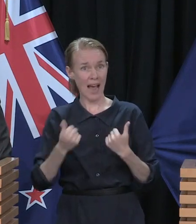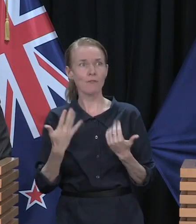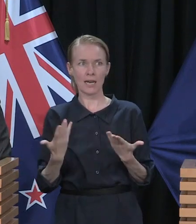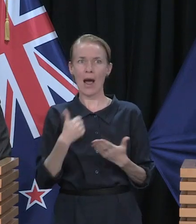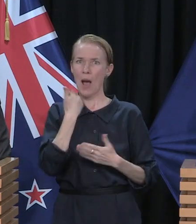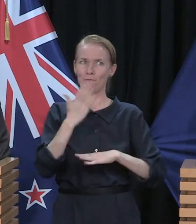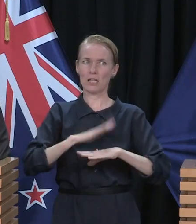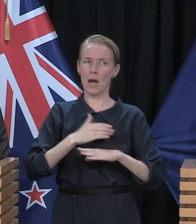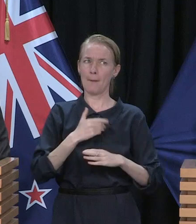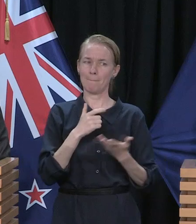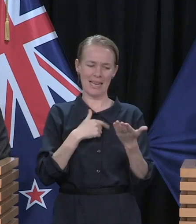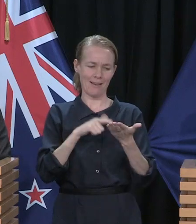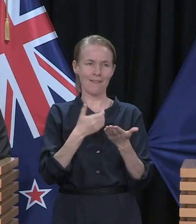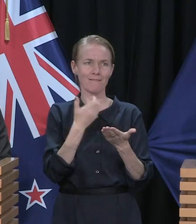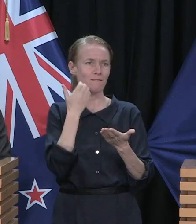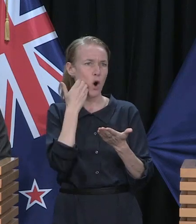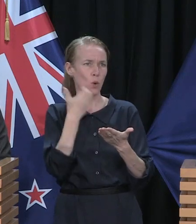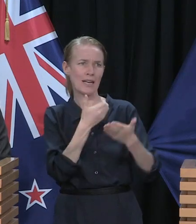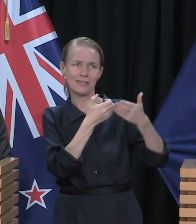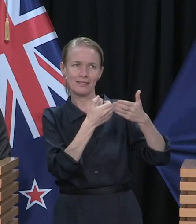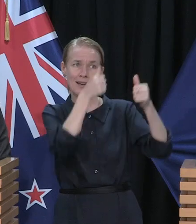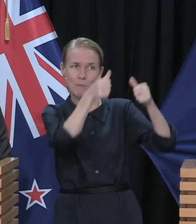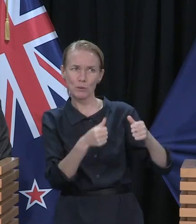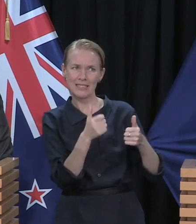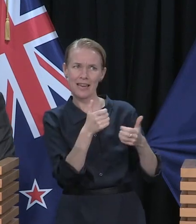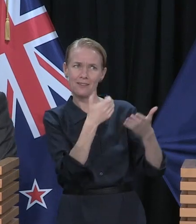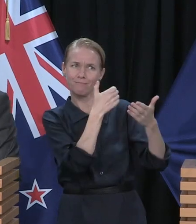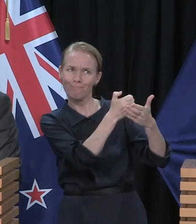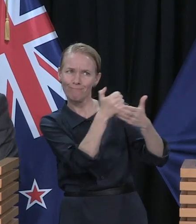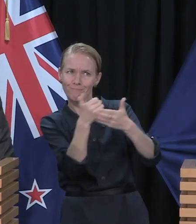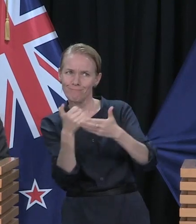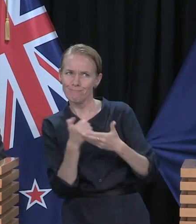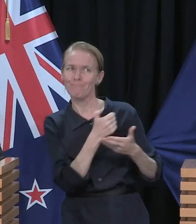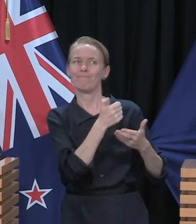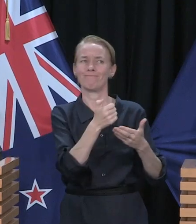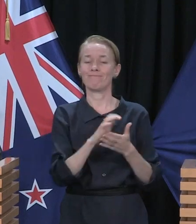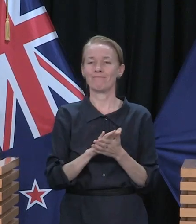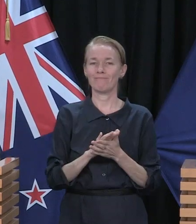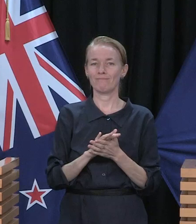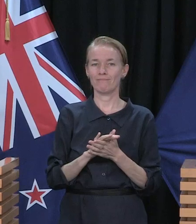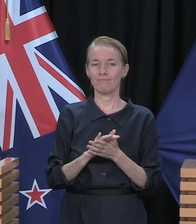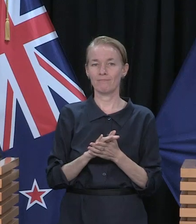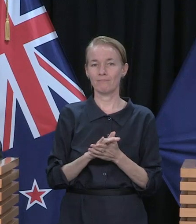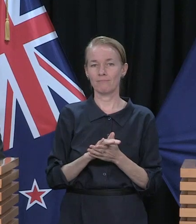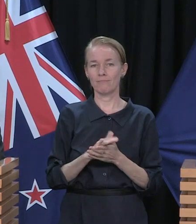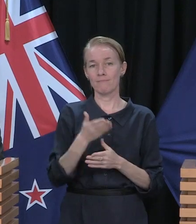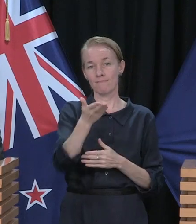Minister of Health and now use it all the time! I think we all - many people will have gotten out of the habit. We